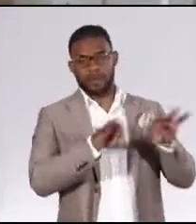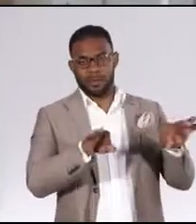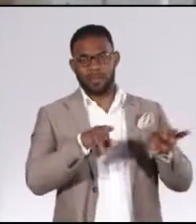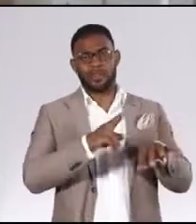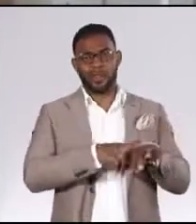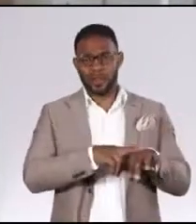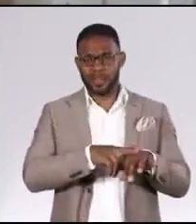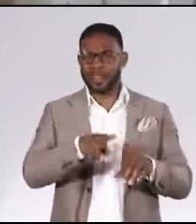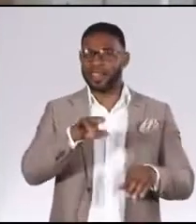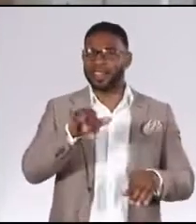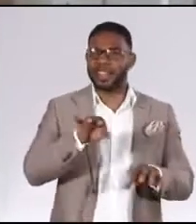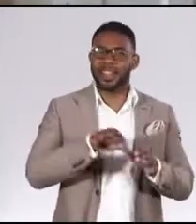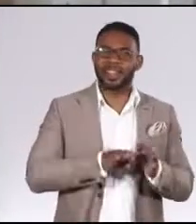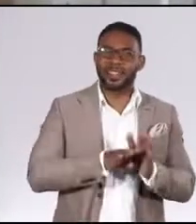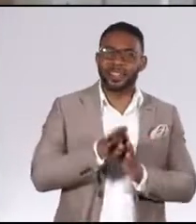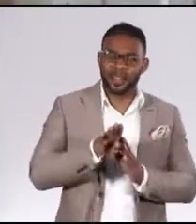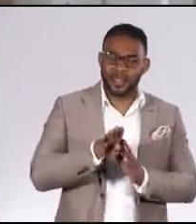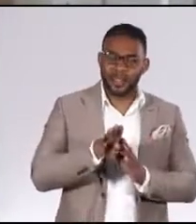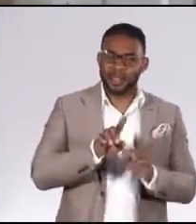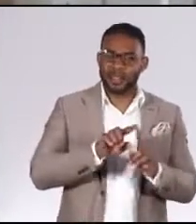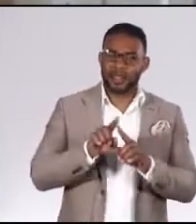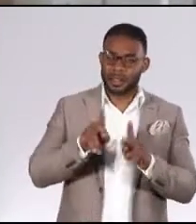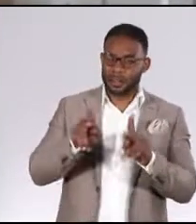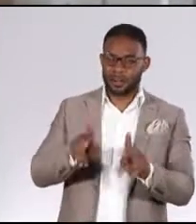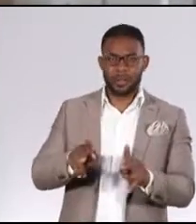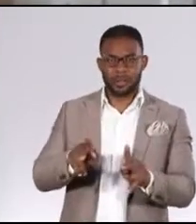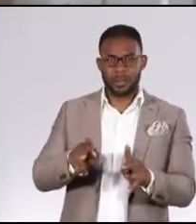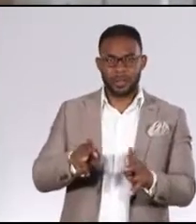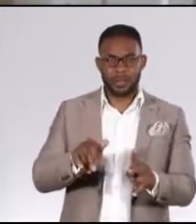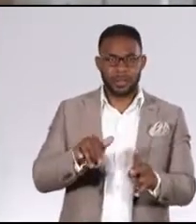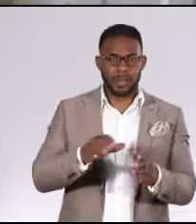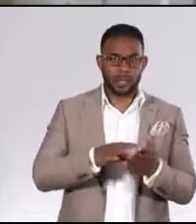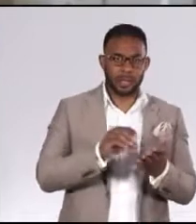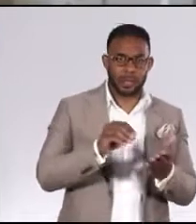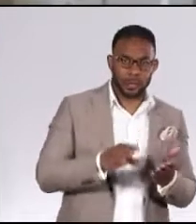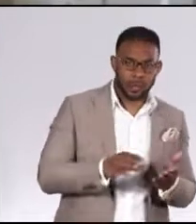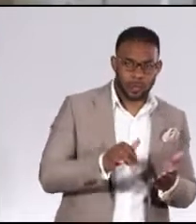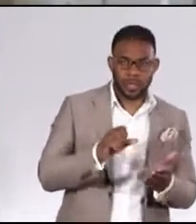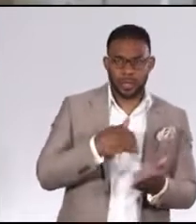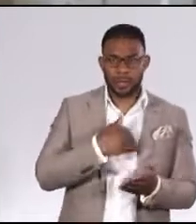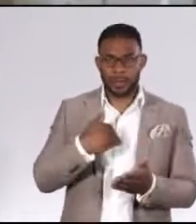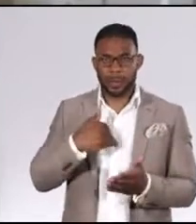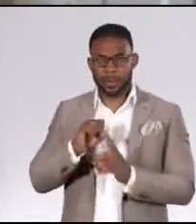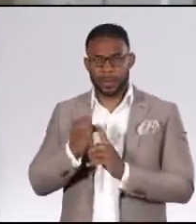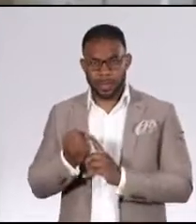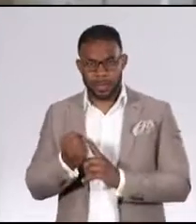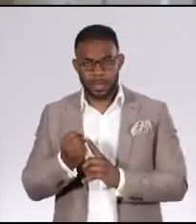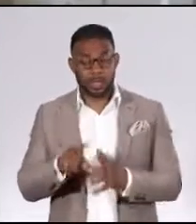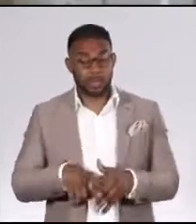development uh as a person, uh as a student, as a member of society in pre k